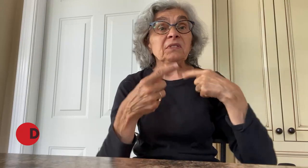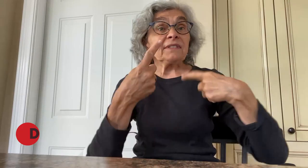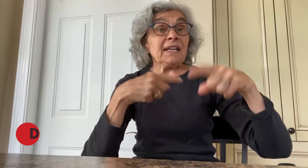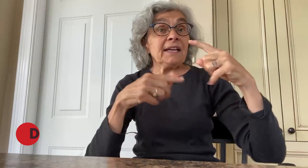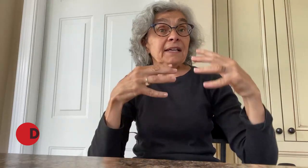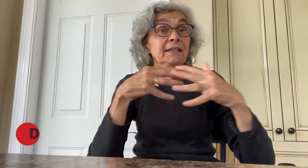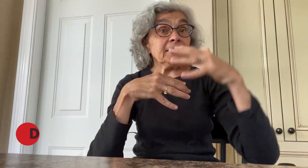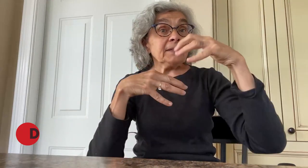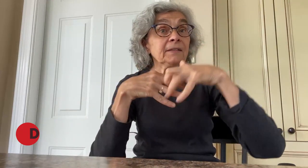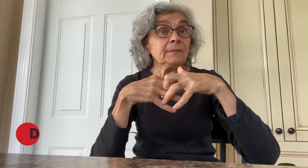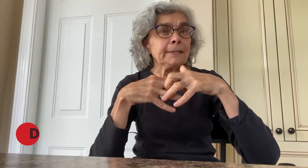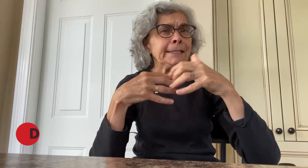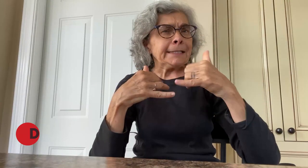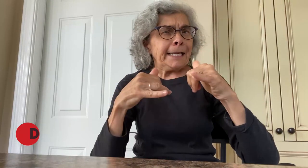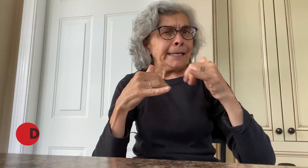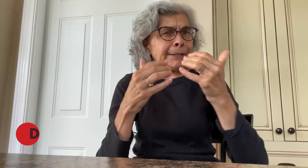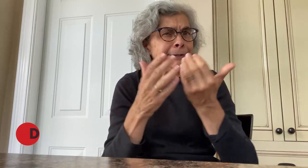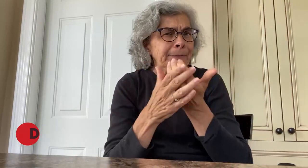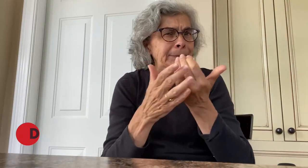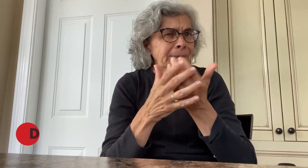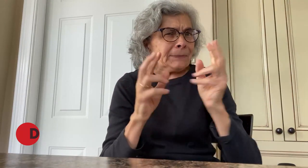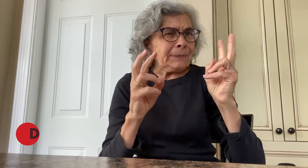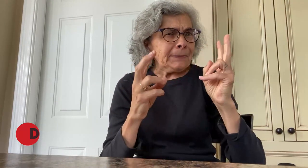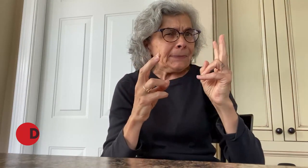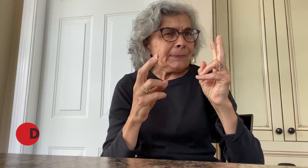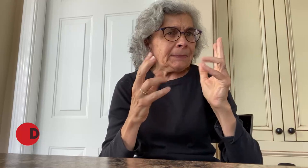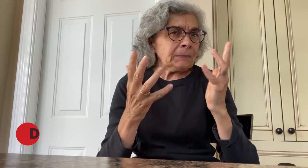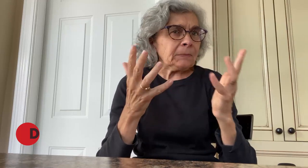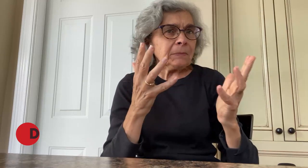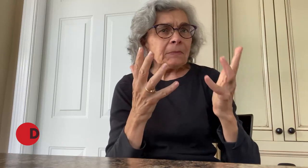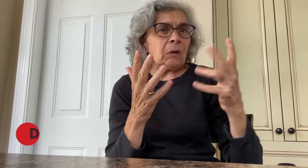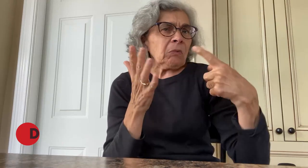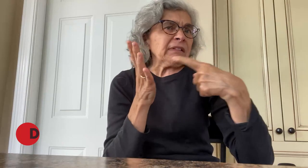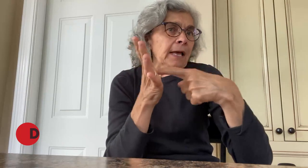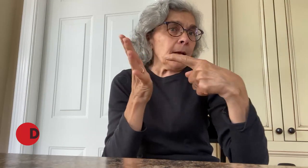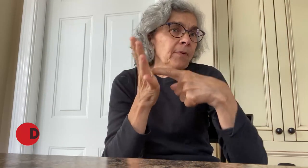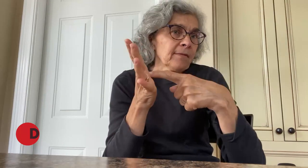The current sign for “indigenous” is relatively new.